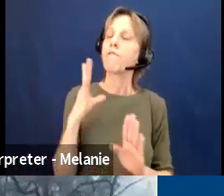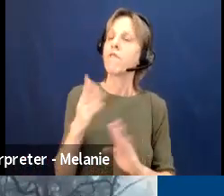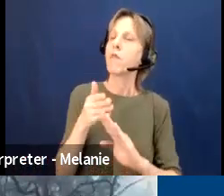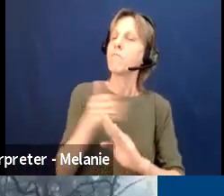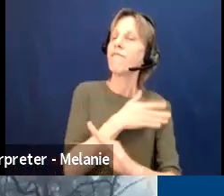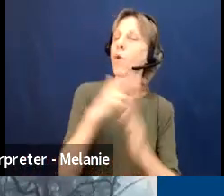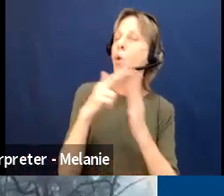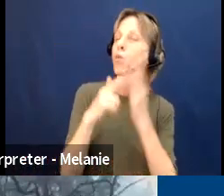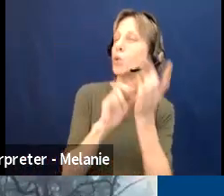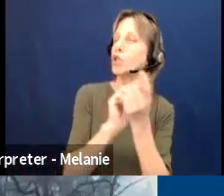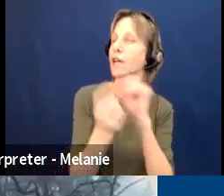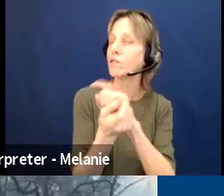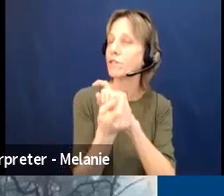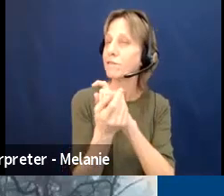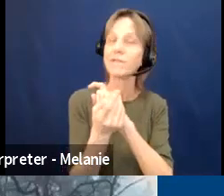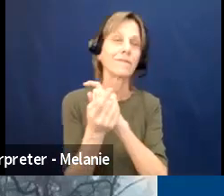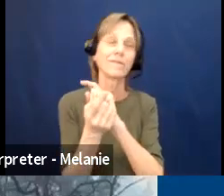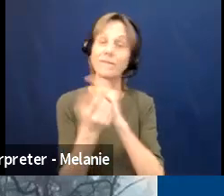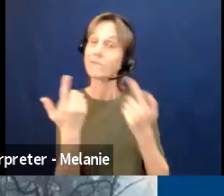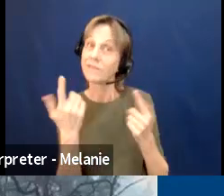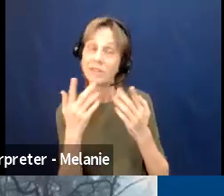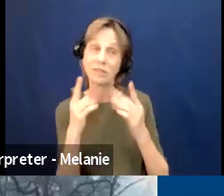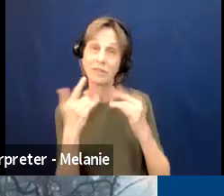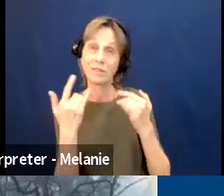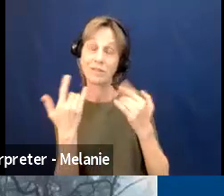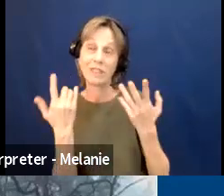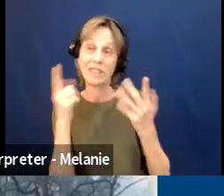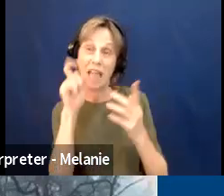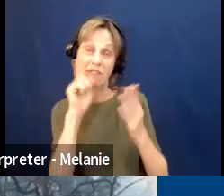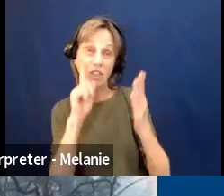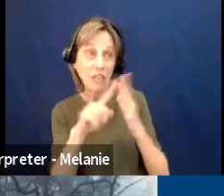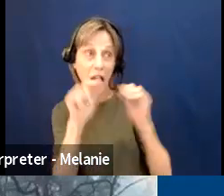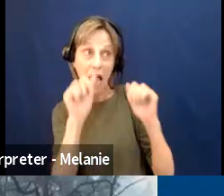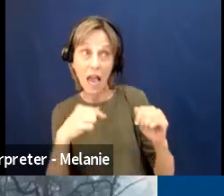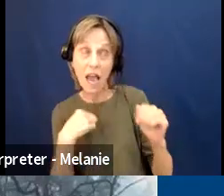that's a non-conforming situation can you rebuild two homes check with them check about setbacks